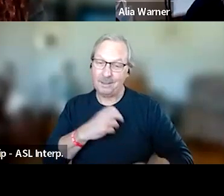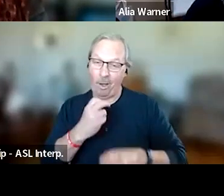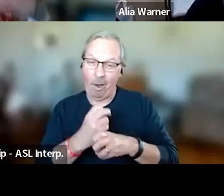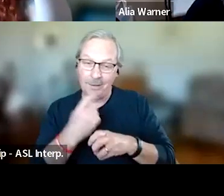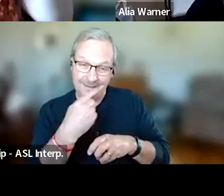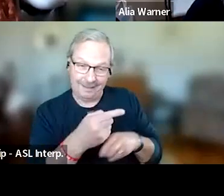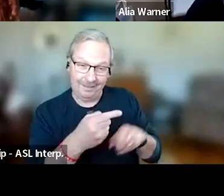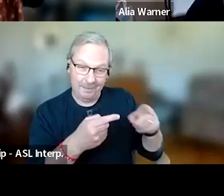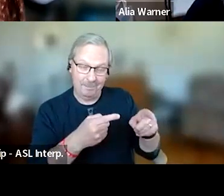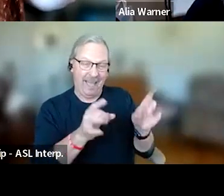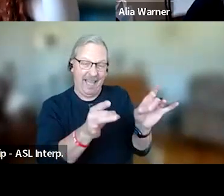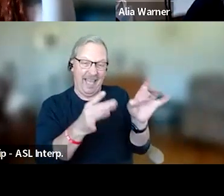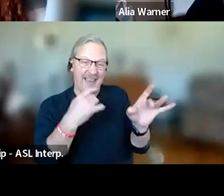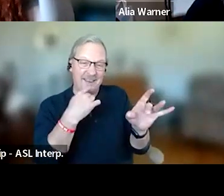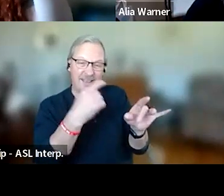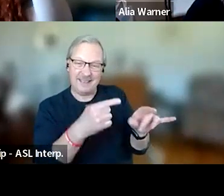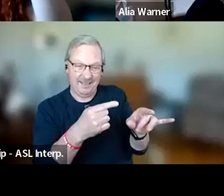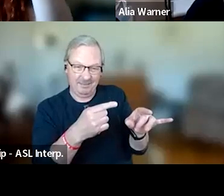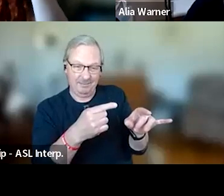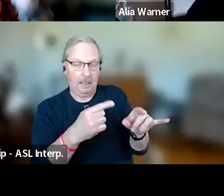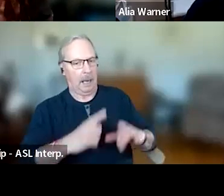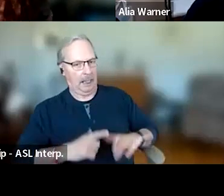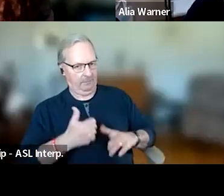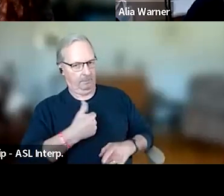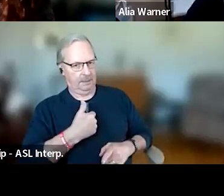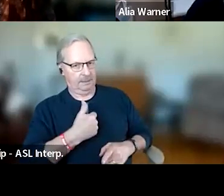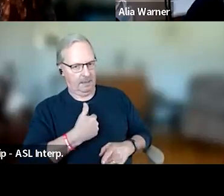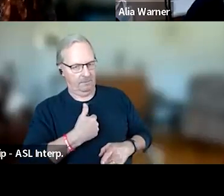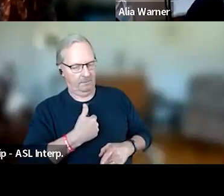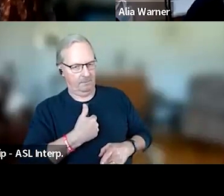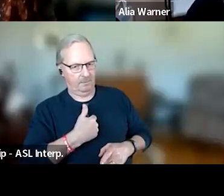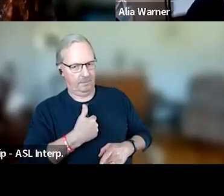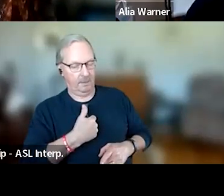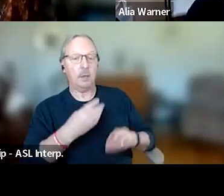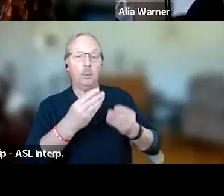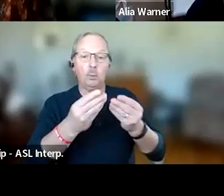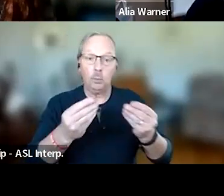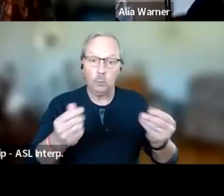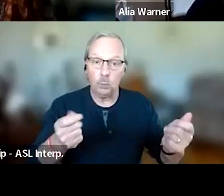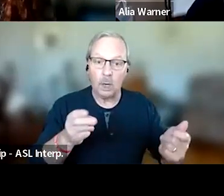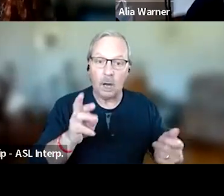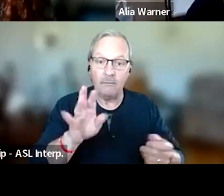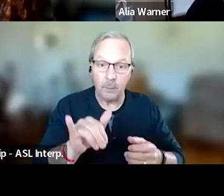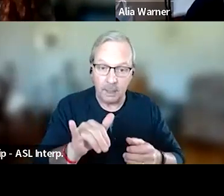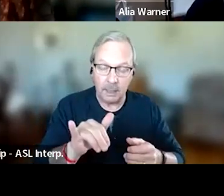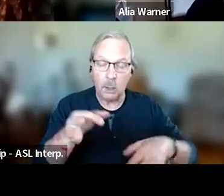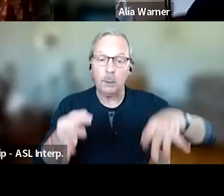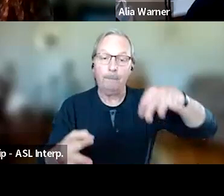I hate having to say it and I hate having to live it myself, but the thing is there is recovery, there is balance, there is living with it,